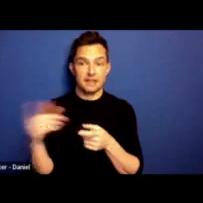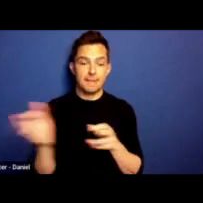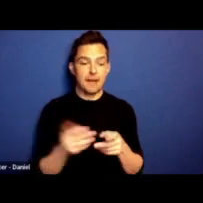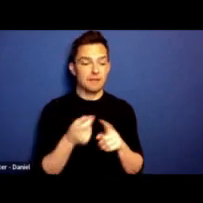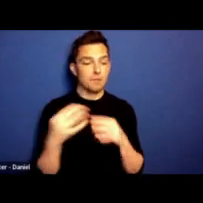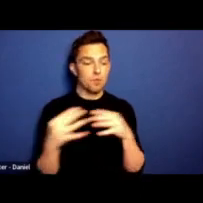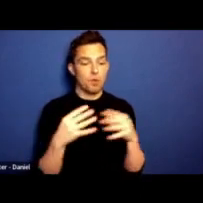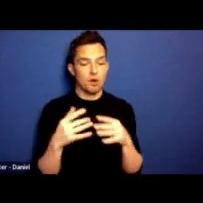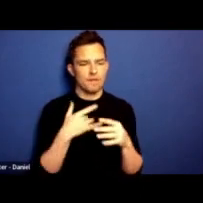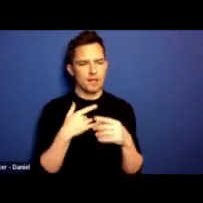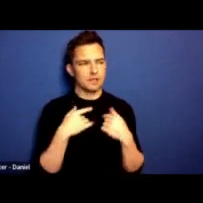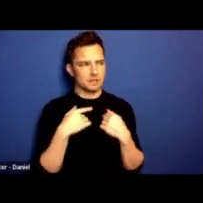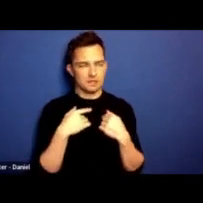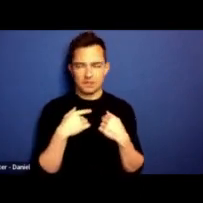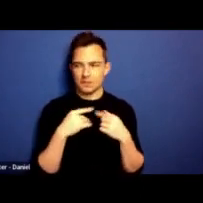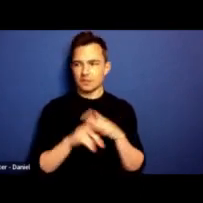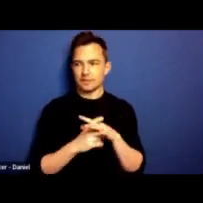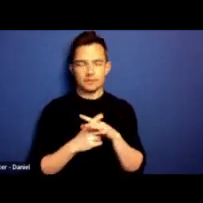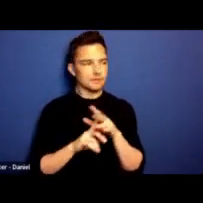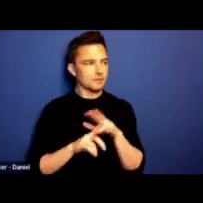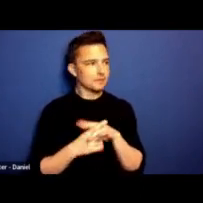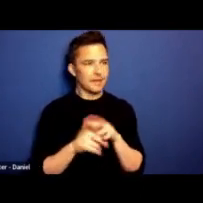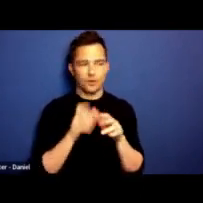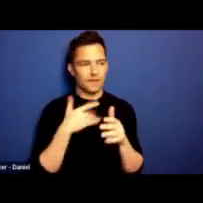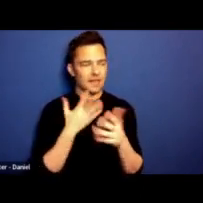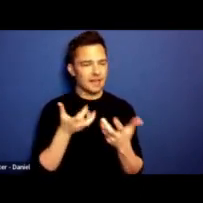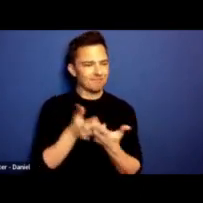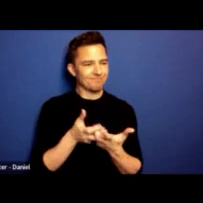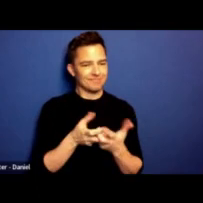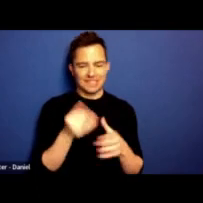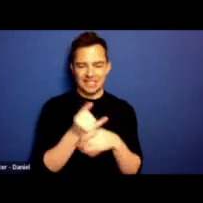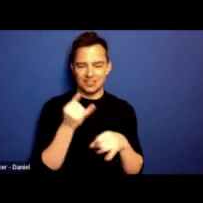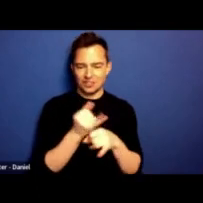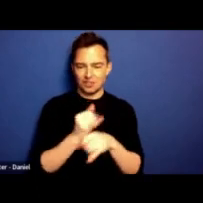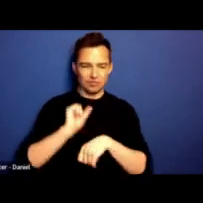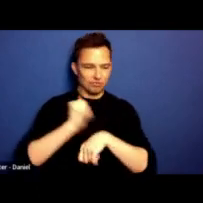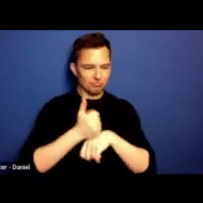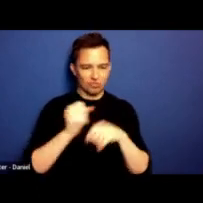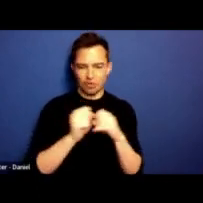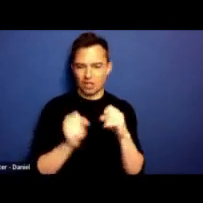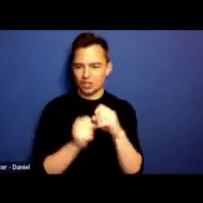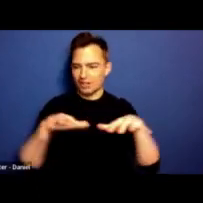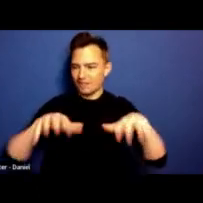institutional structure of the VA, and wanted support at home with their families caring for